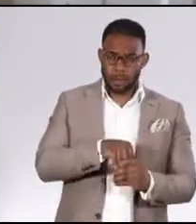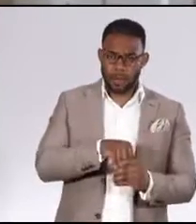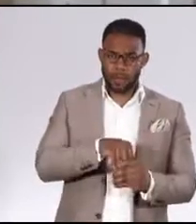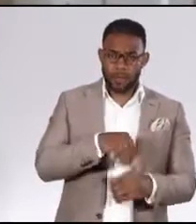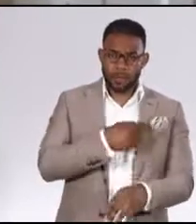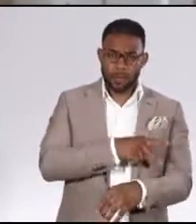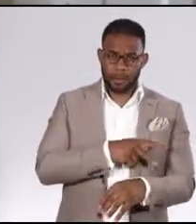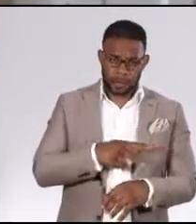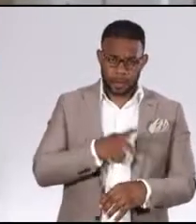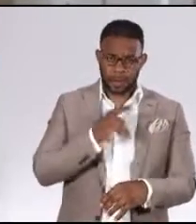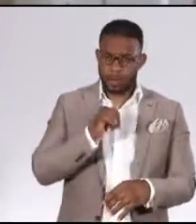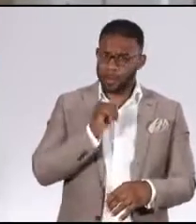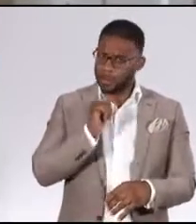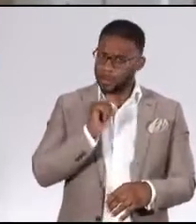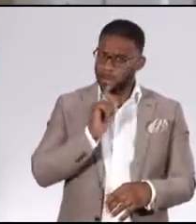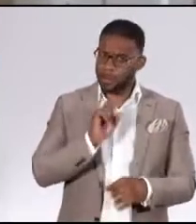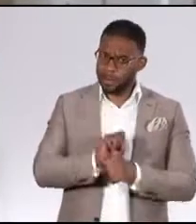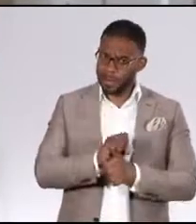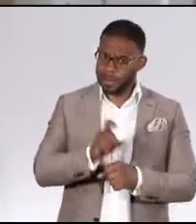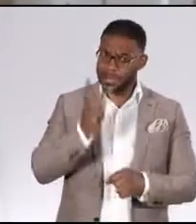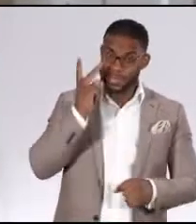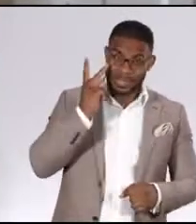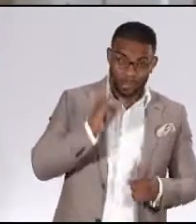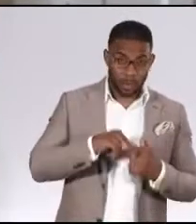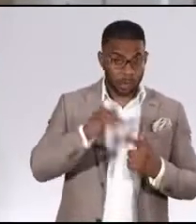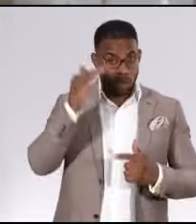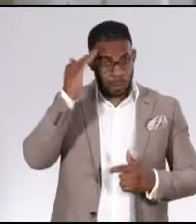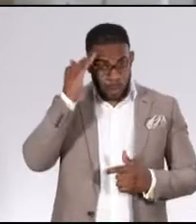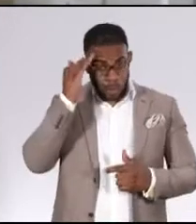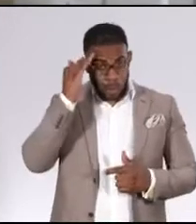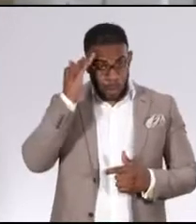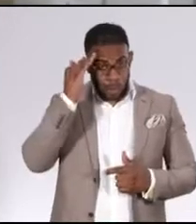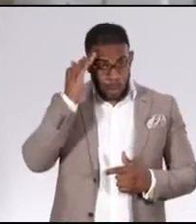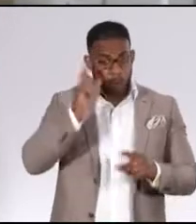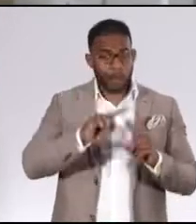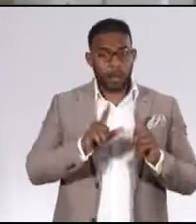We don't necessarily see or no. um But we are